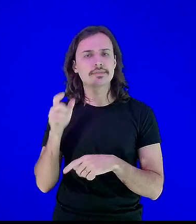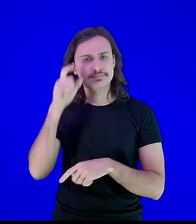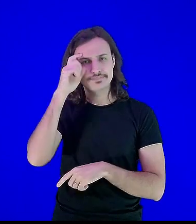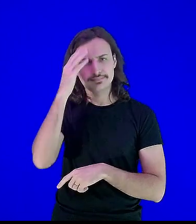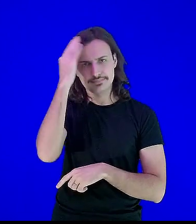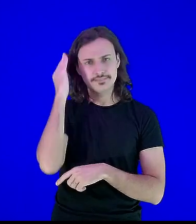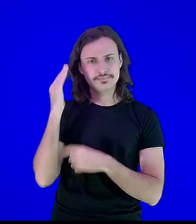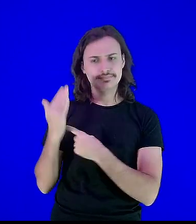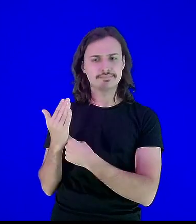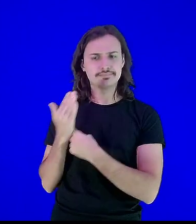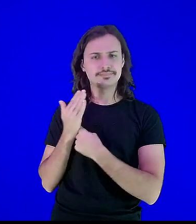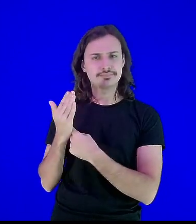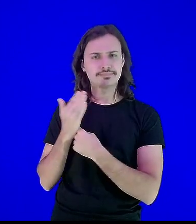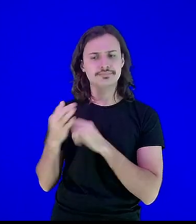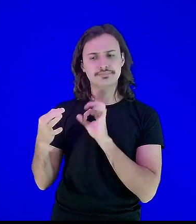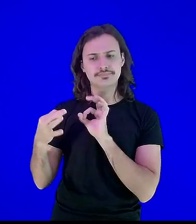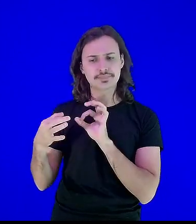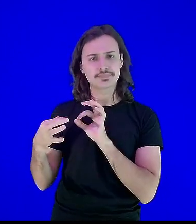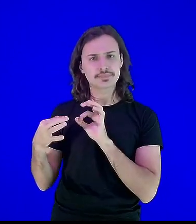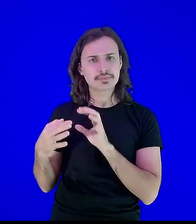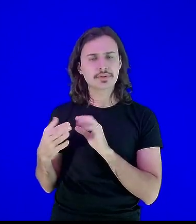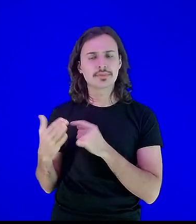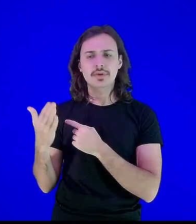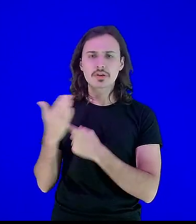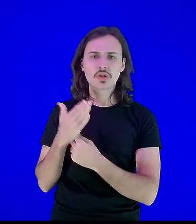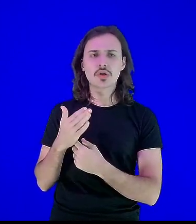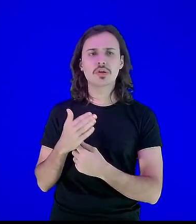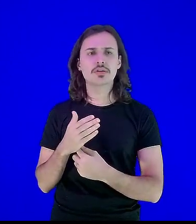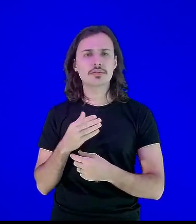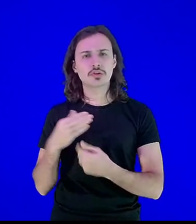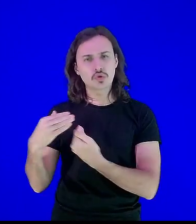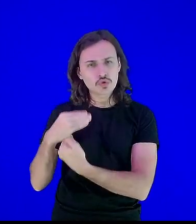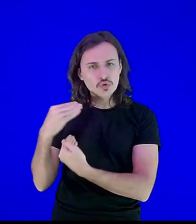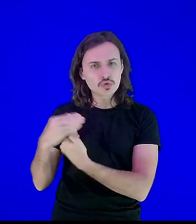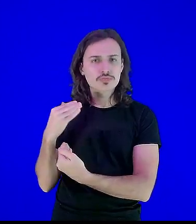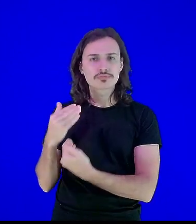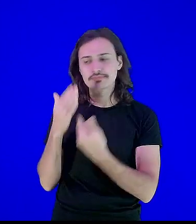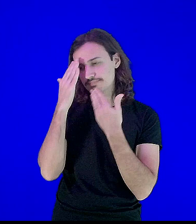on how to develop things and yeah